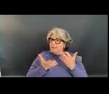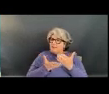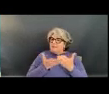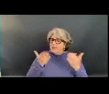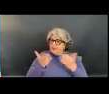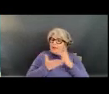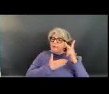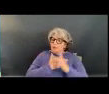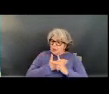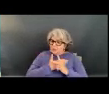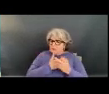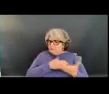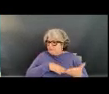We are just starting very small.